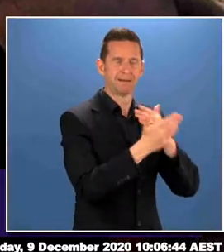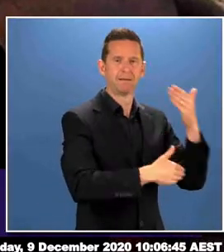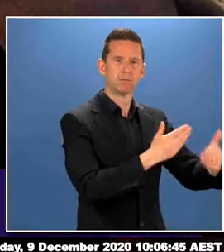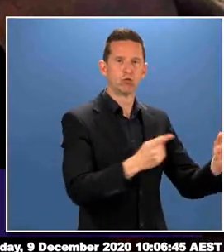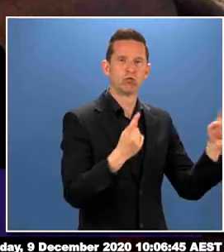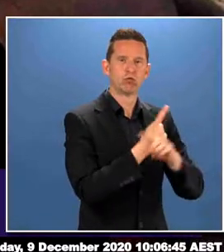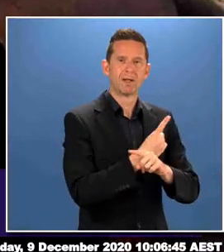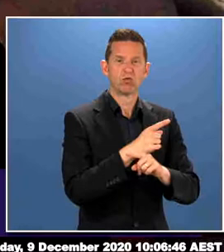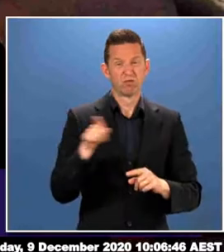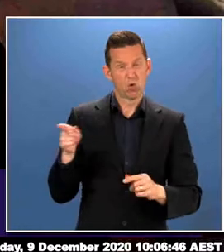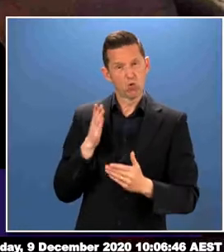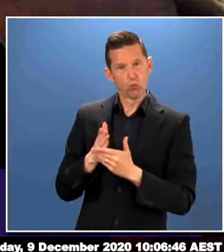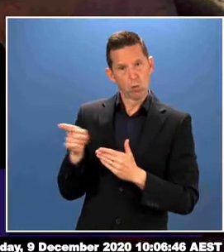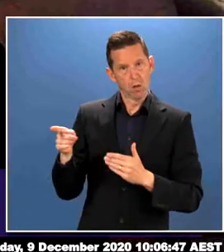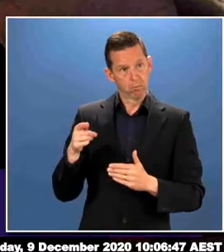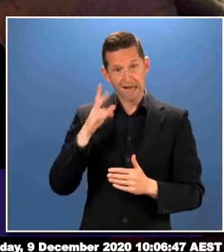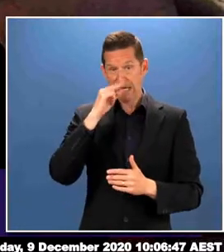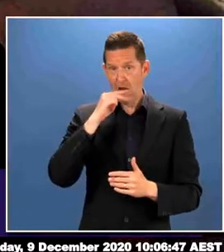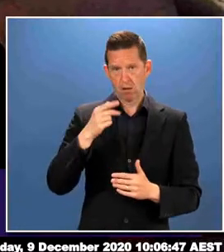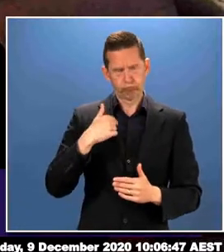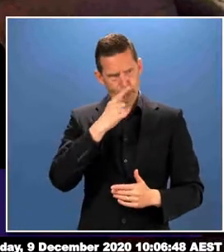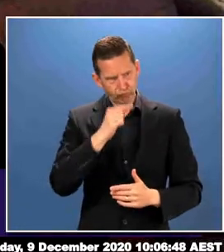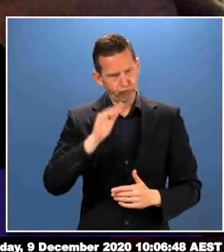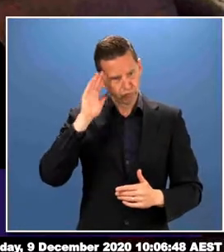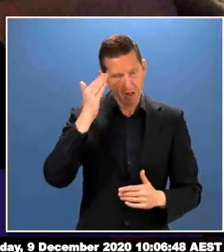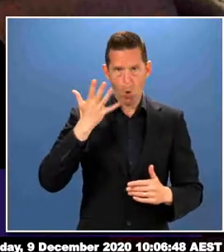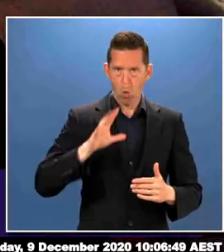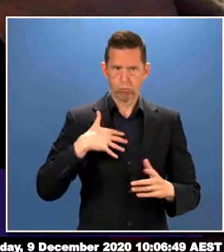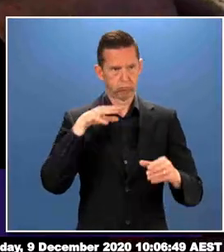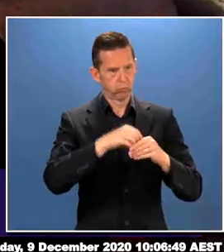contribute, and they want to do meaningful work but it's a struggle